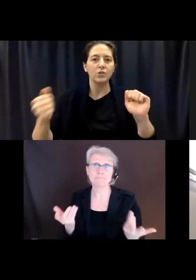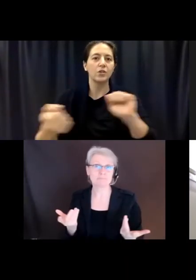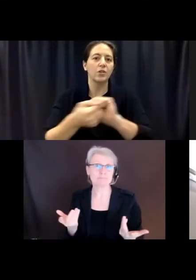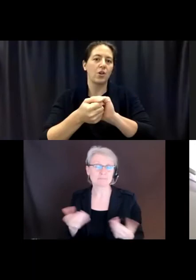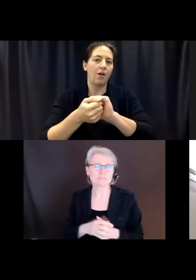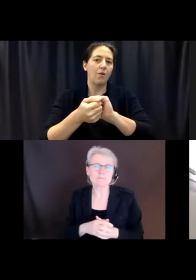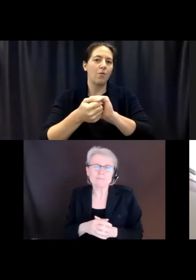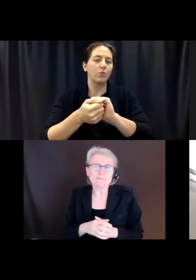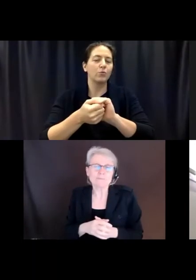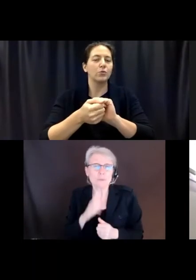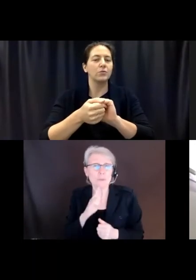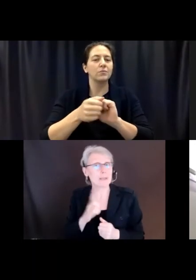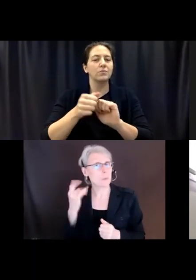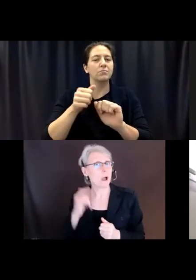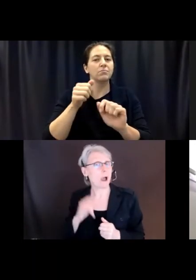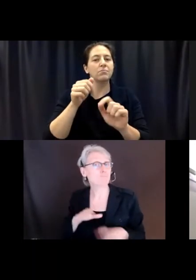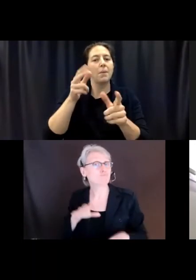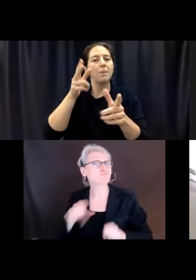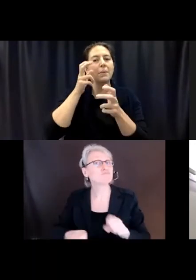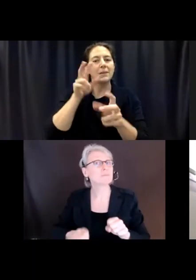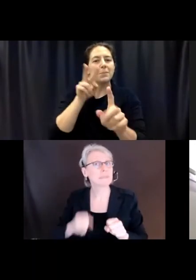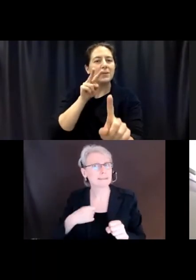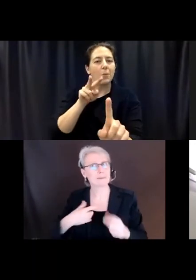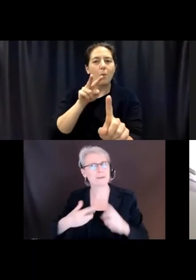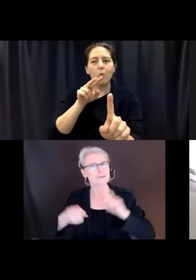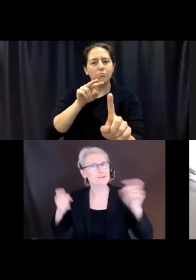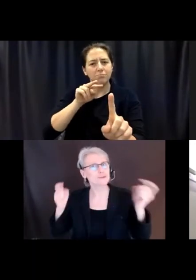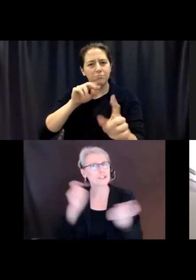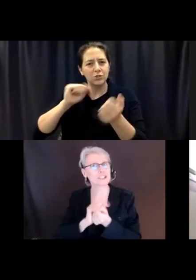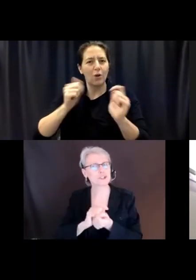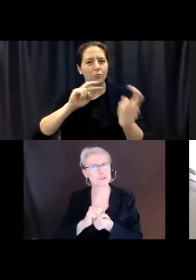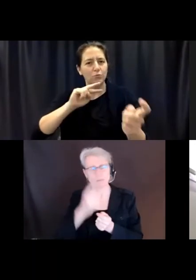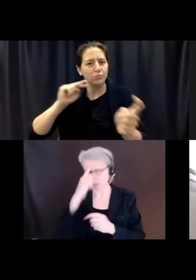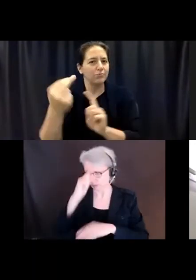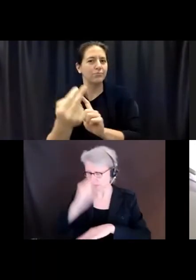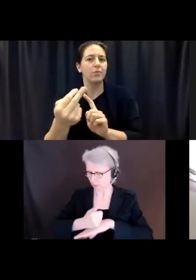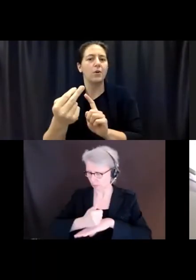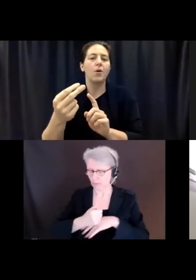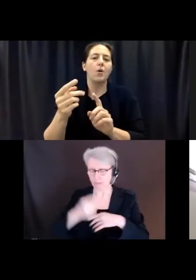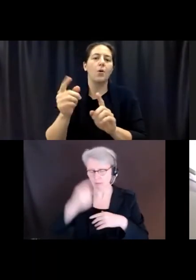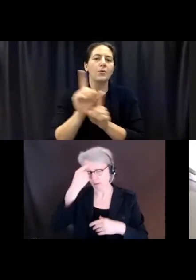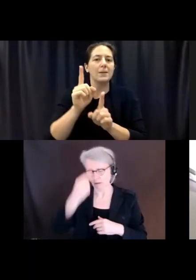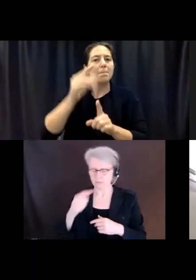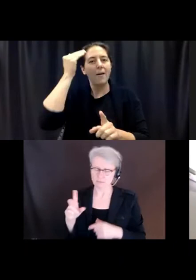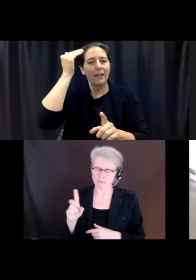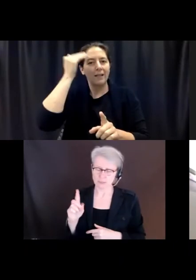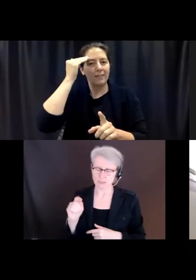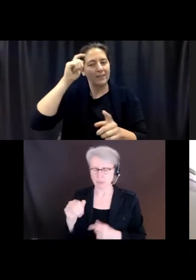OF CHANGE, CHANGING PERCEPTIONS, REPRESENTATIONS OF DISABLED PEOPLE. WE WANT TO CHANGE THE